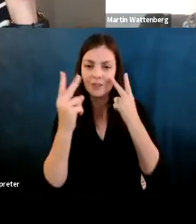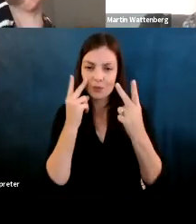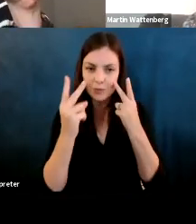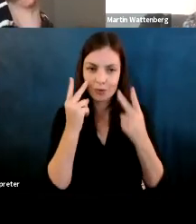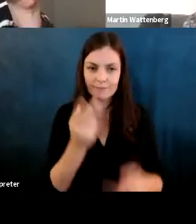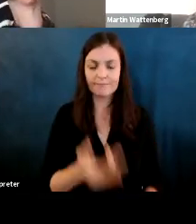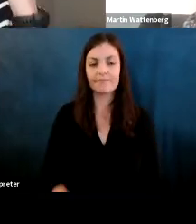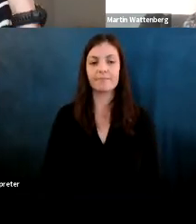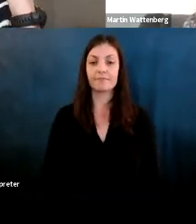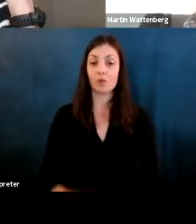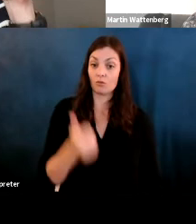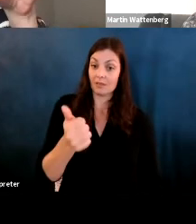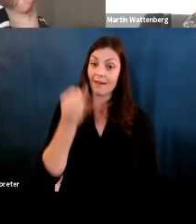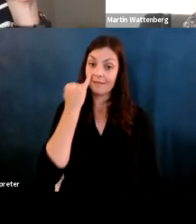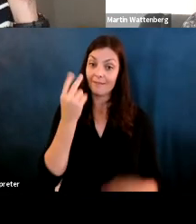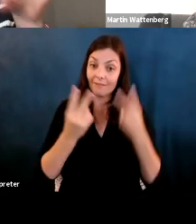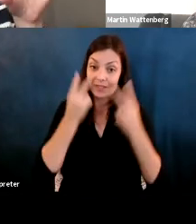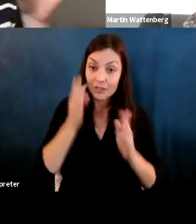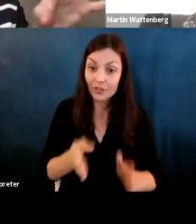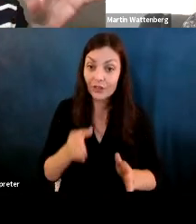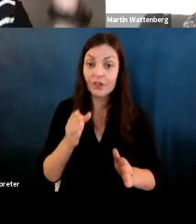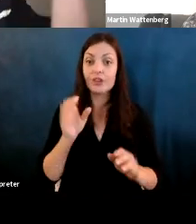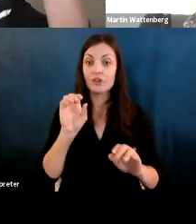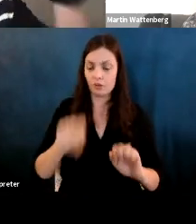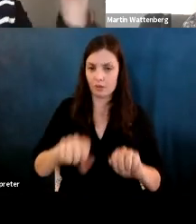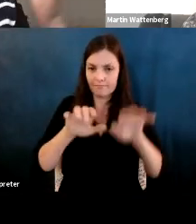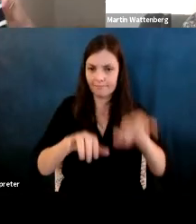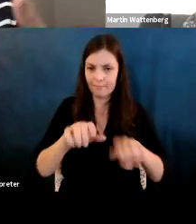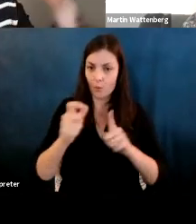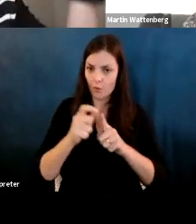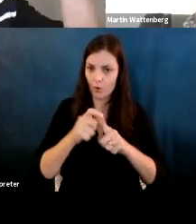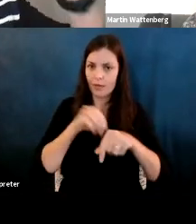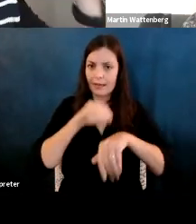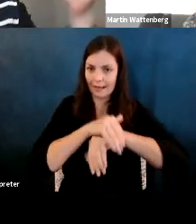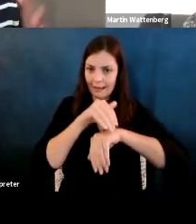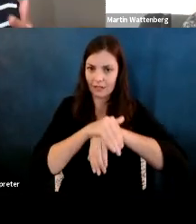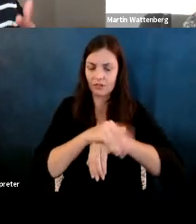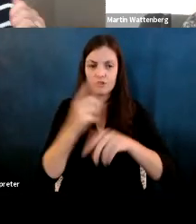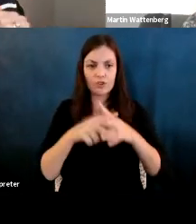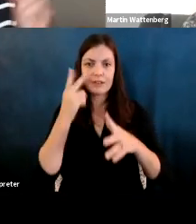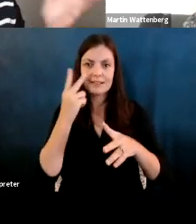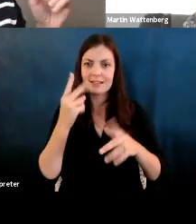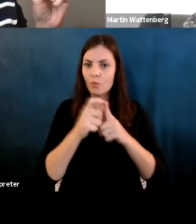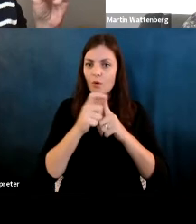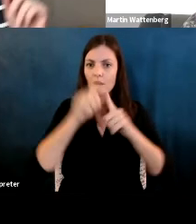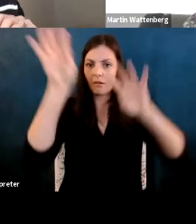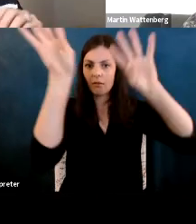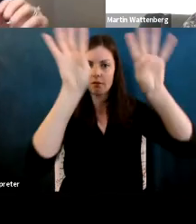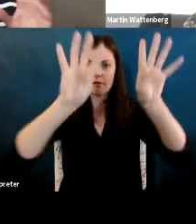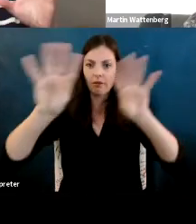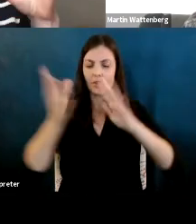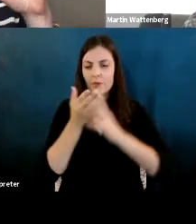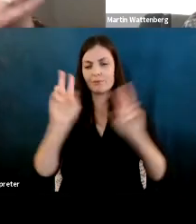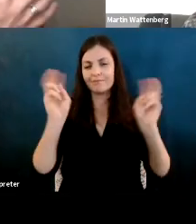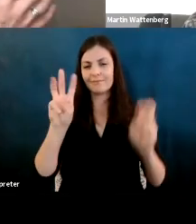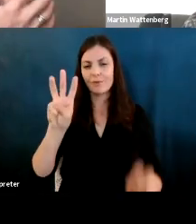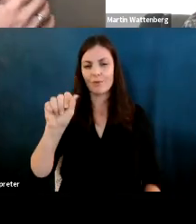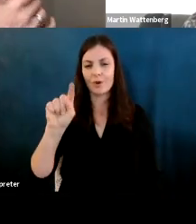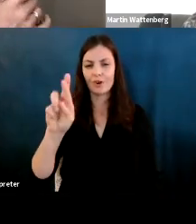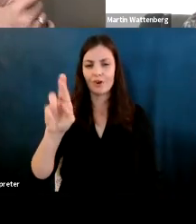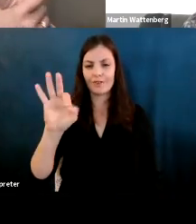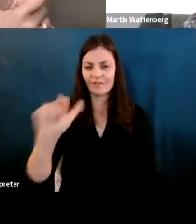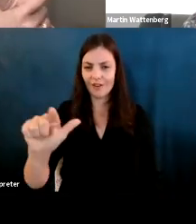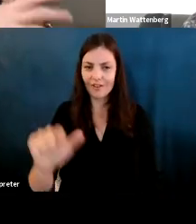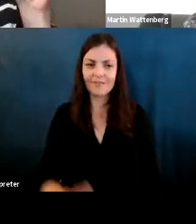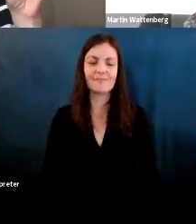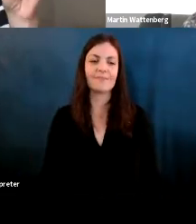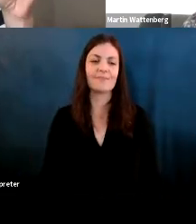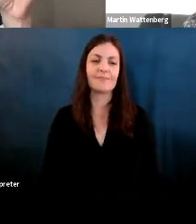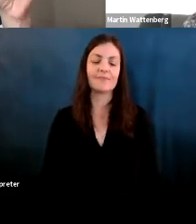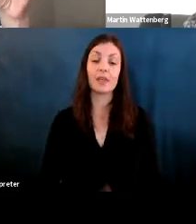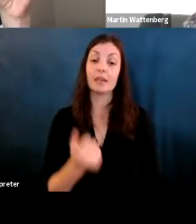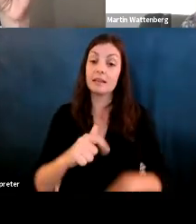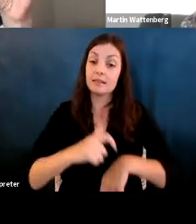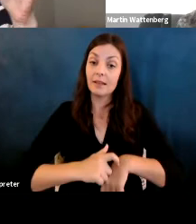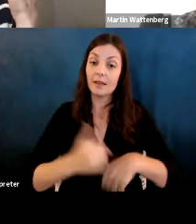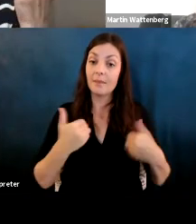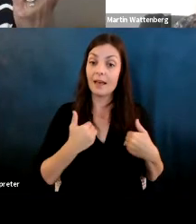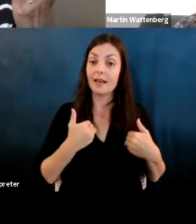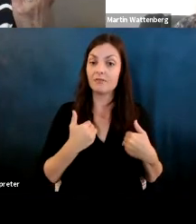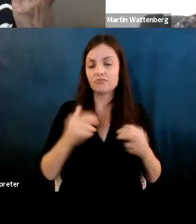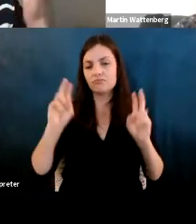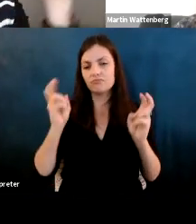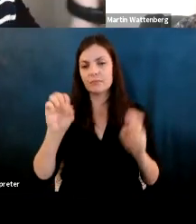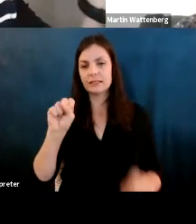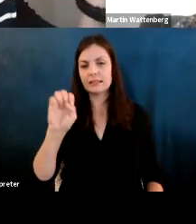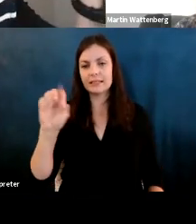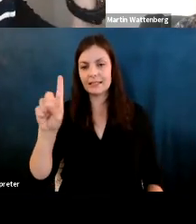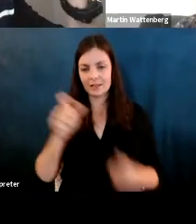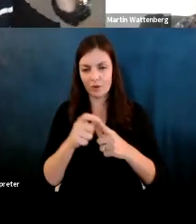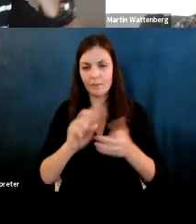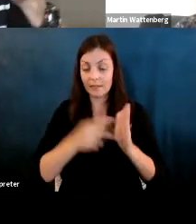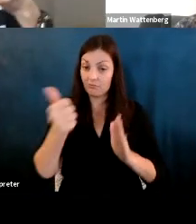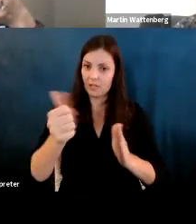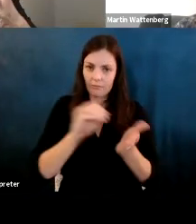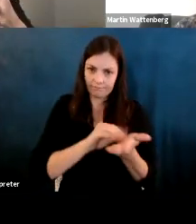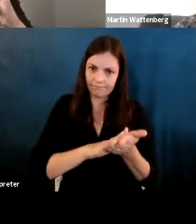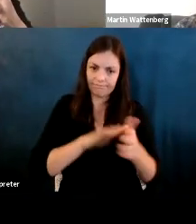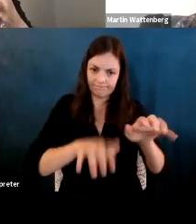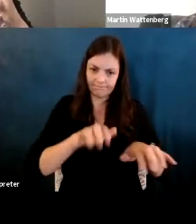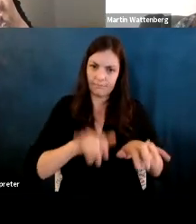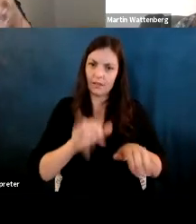Fernanda Viegas: You, as the visitor, you could enter words in English and you would start to see these words fall through the waterfall and anytime we had a seed word which you entered, we would bring with together with that seed word.